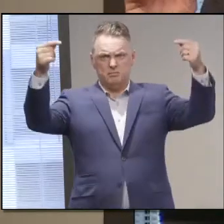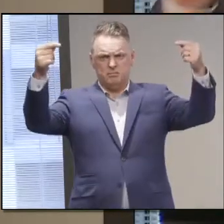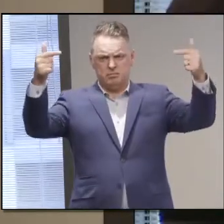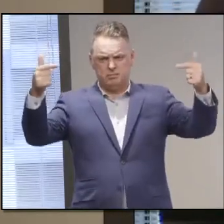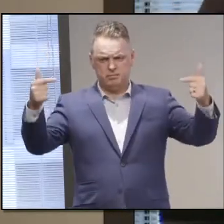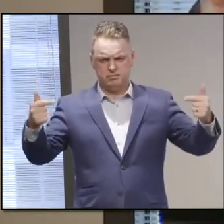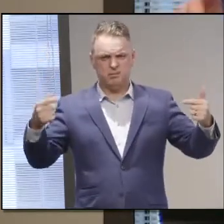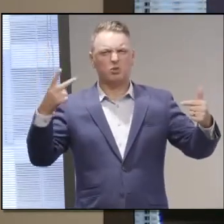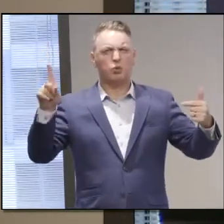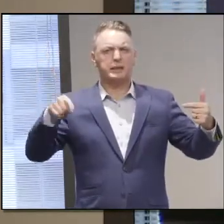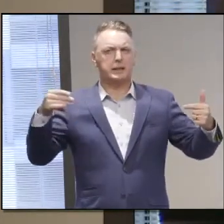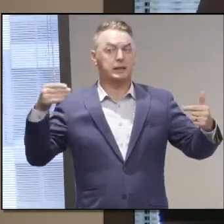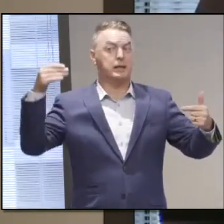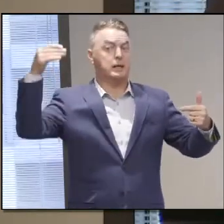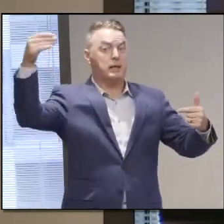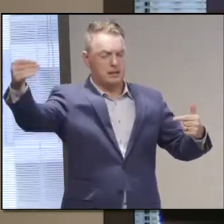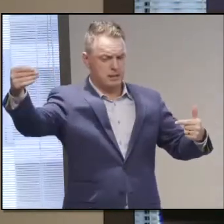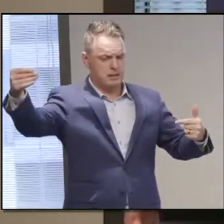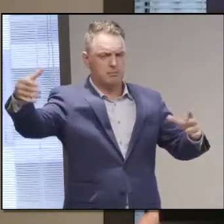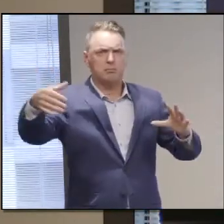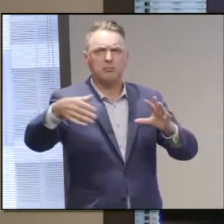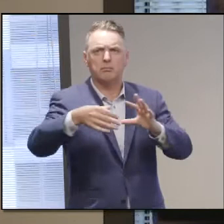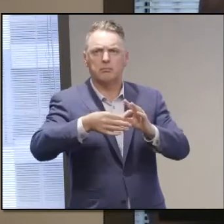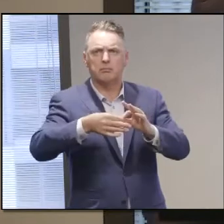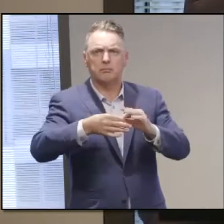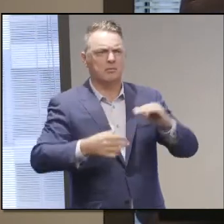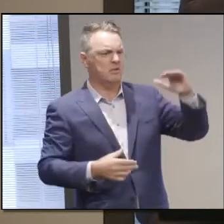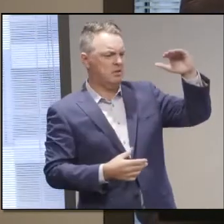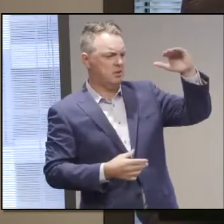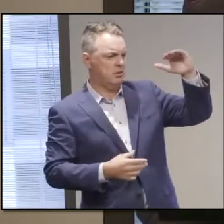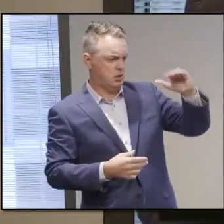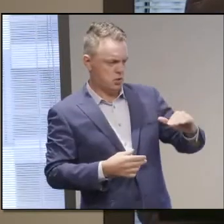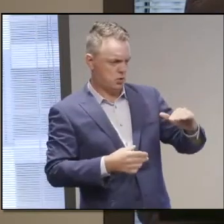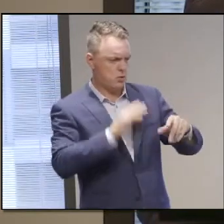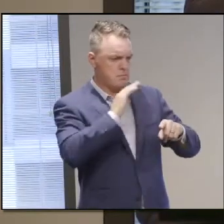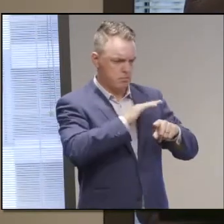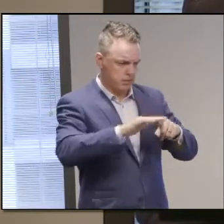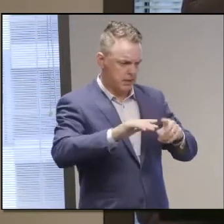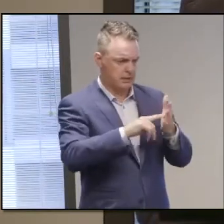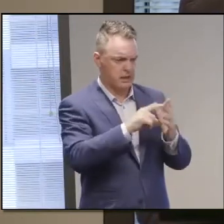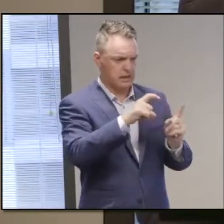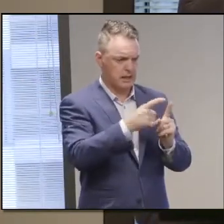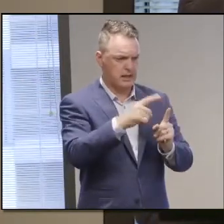and there was a quite good correlation between decreases in blood lead and decreases in murder